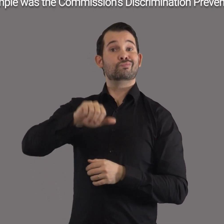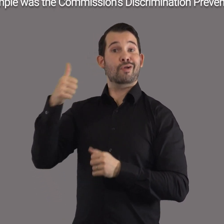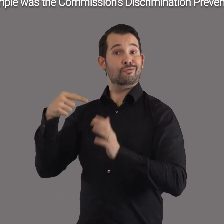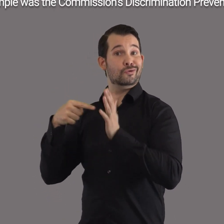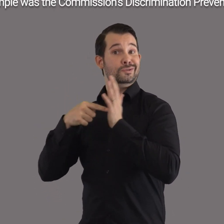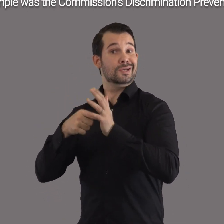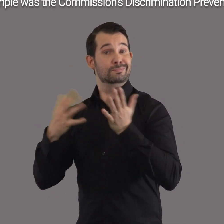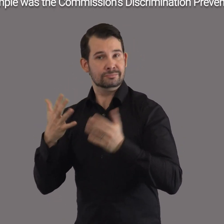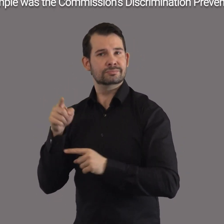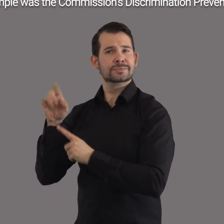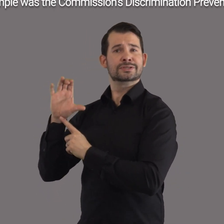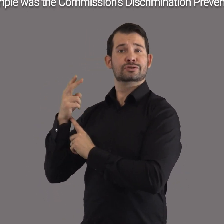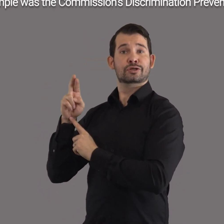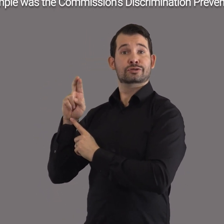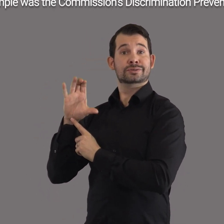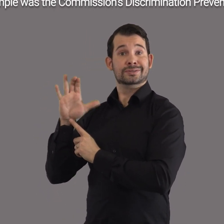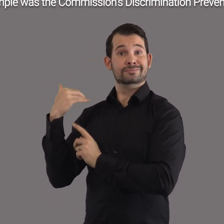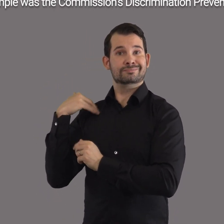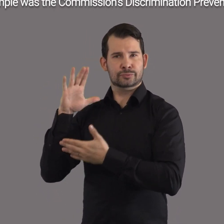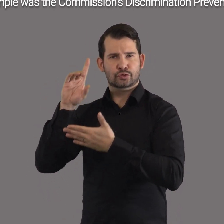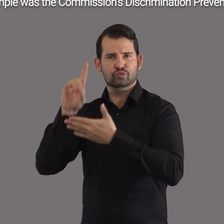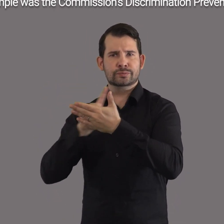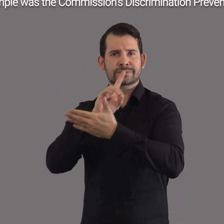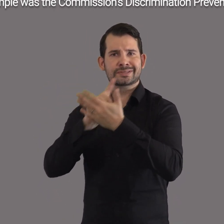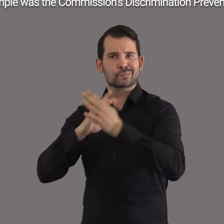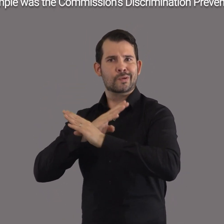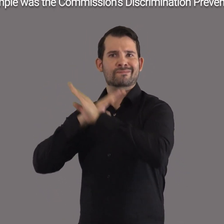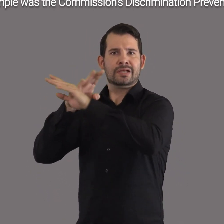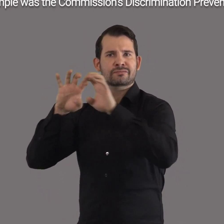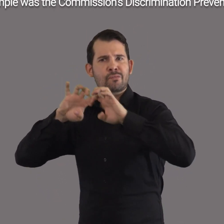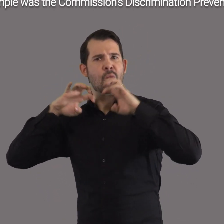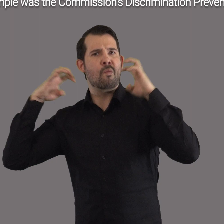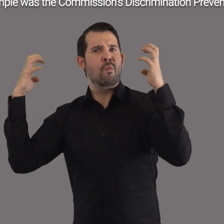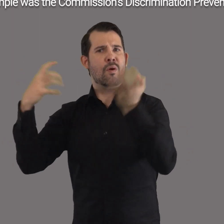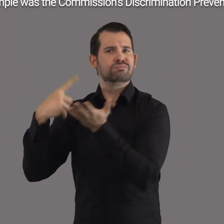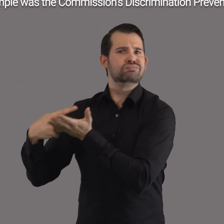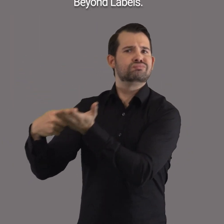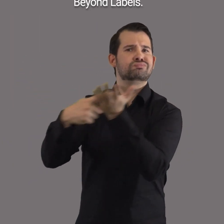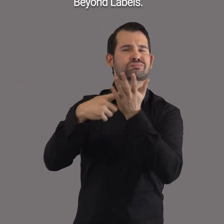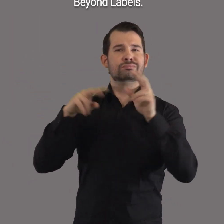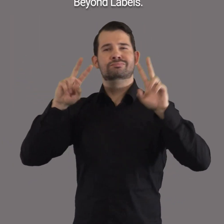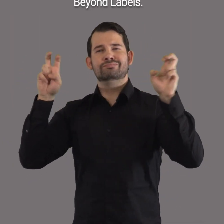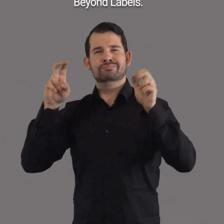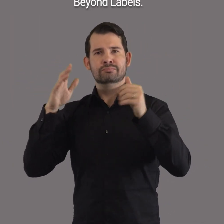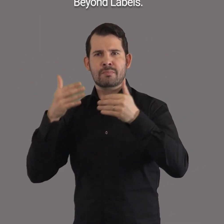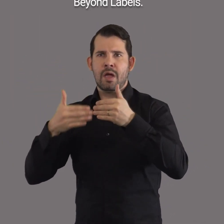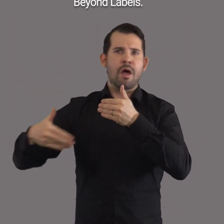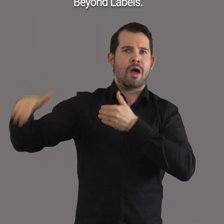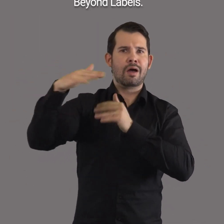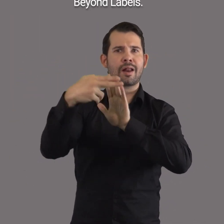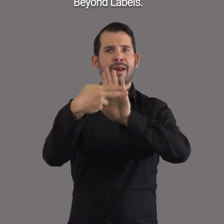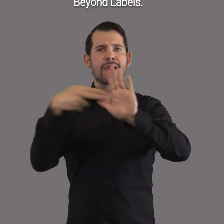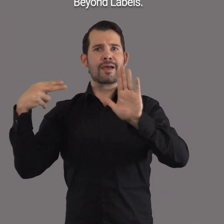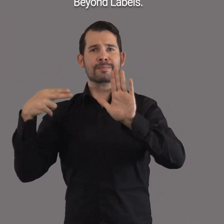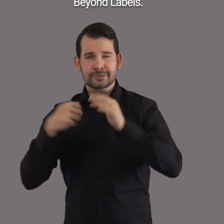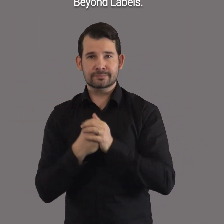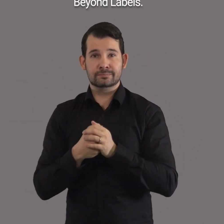Another example was the Commission's Discrimination Prevention Forum, Beyond Labels.